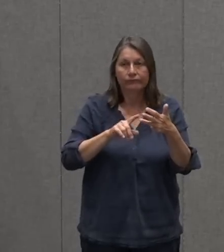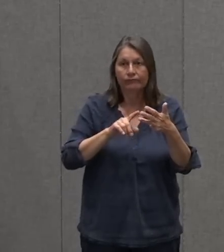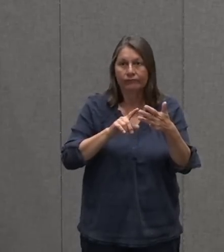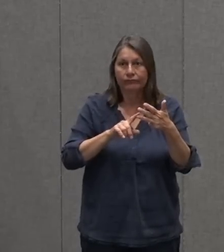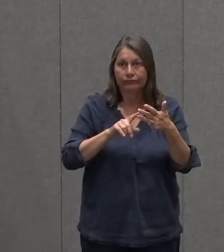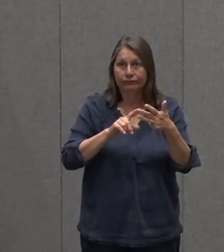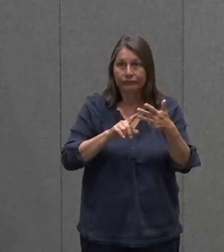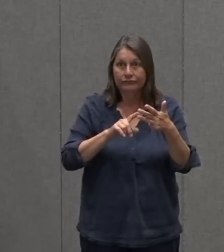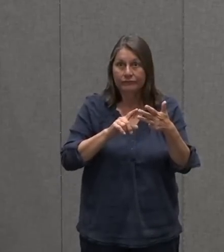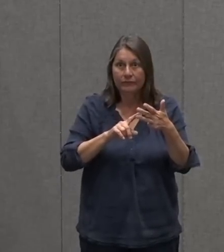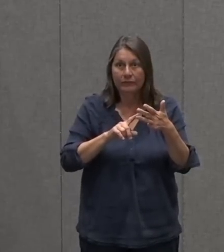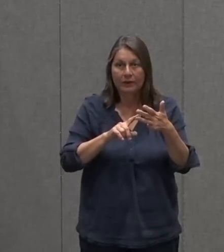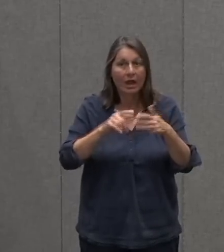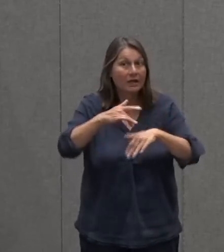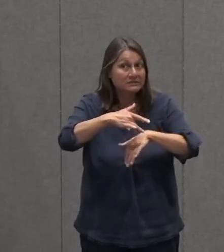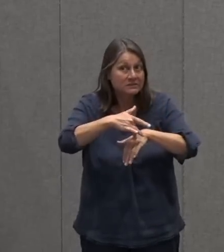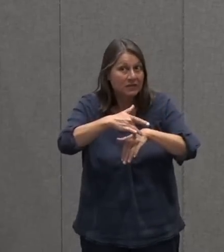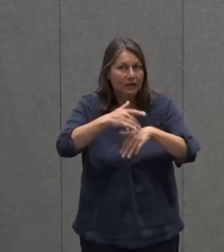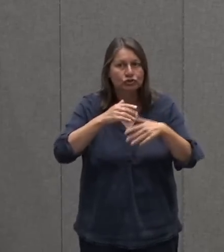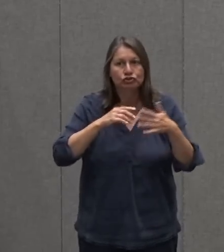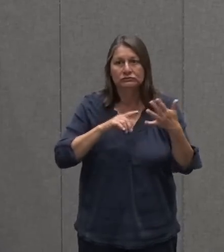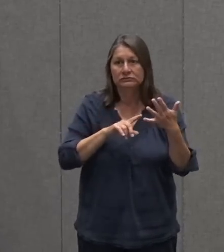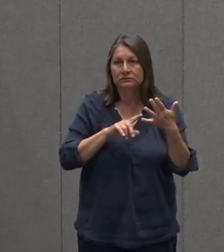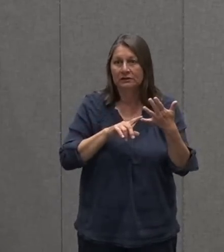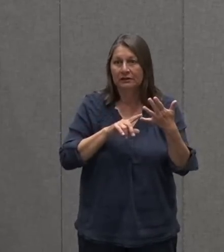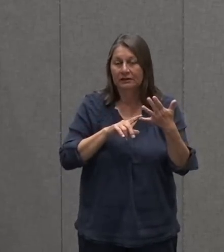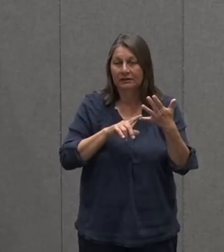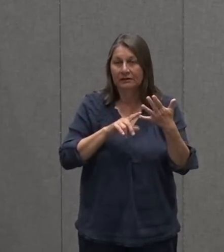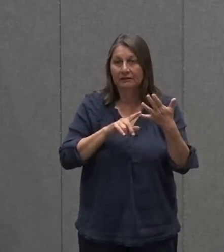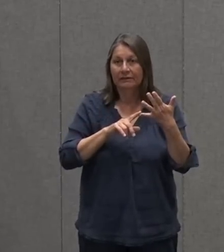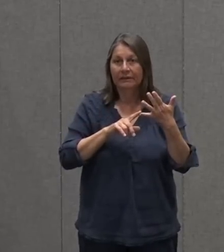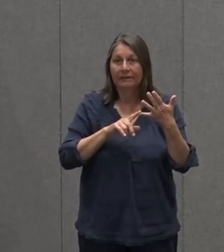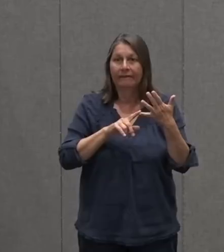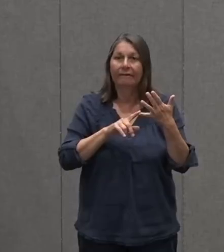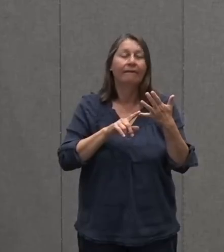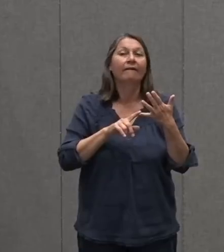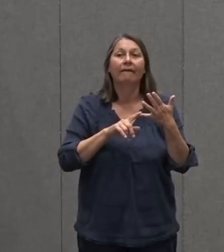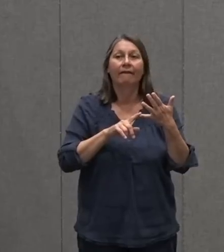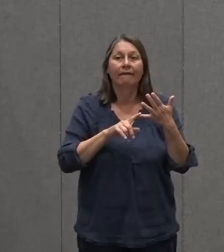What can we touch? And what can we see?